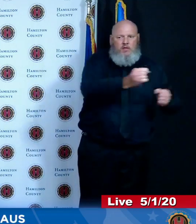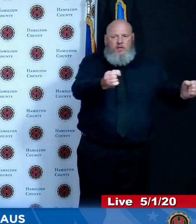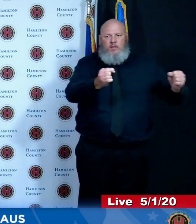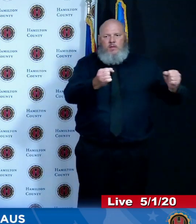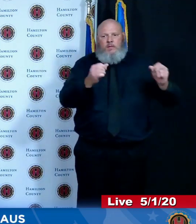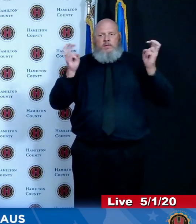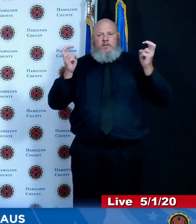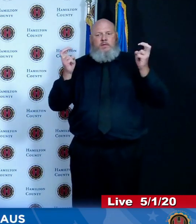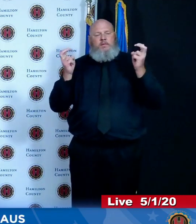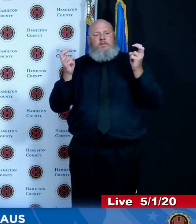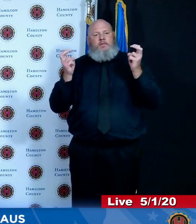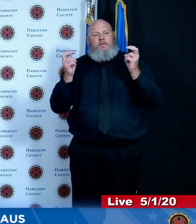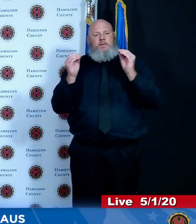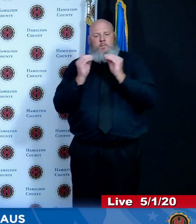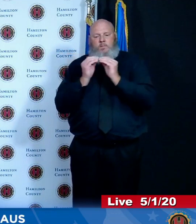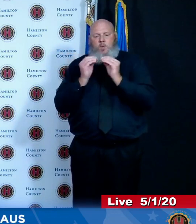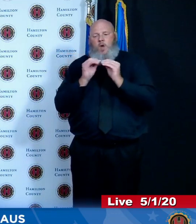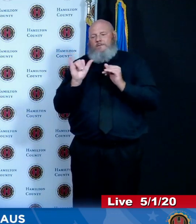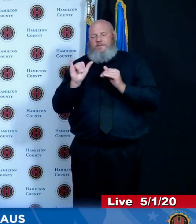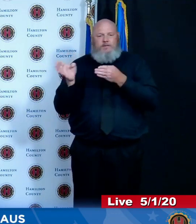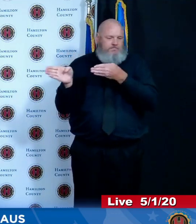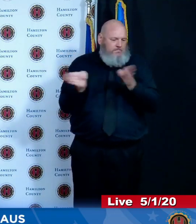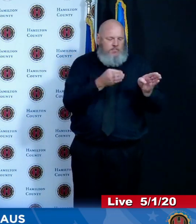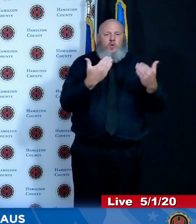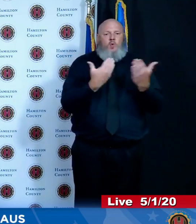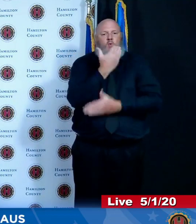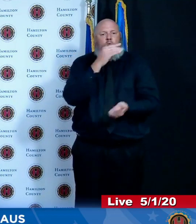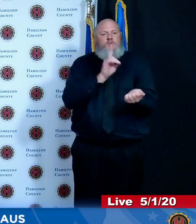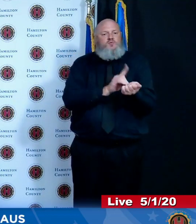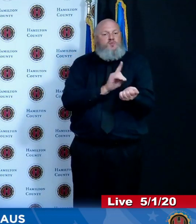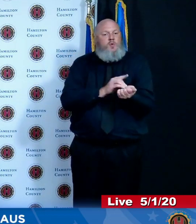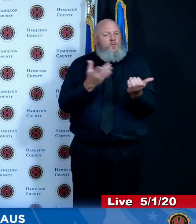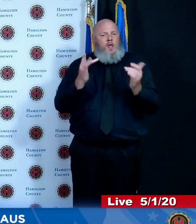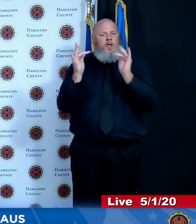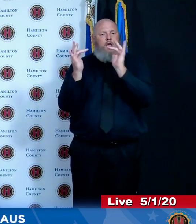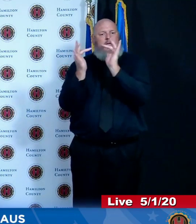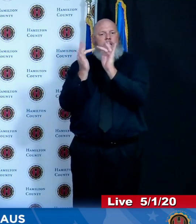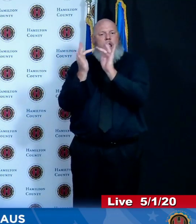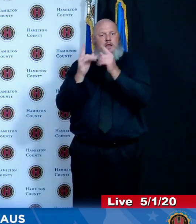more testing available and so as people identify as positive we need individuals